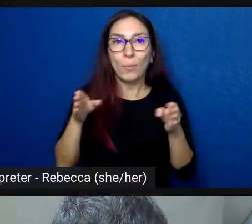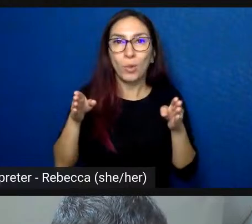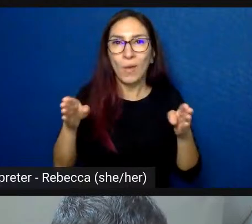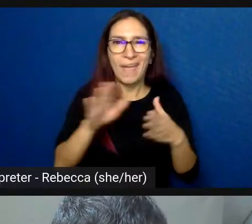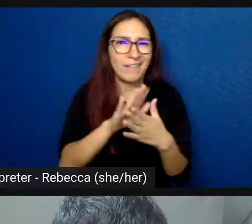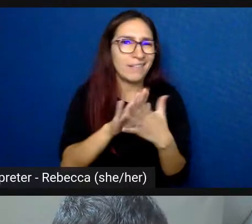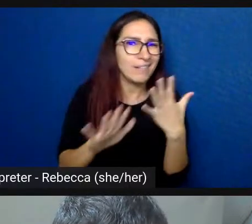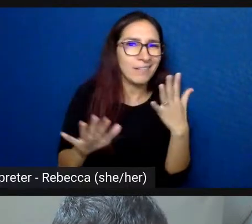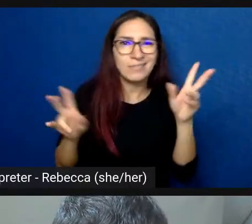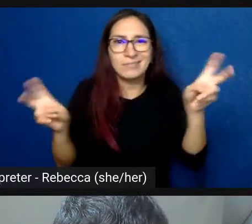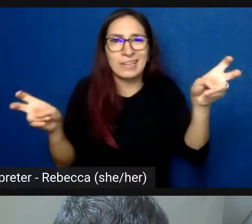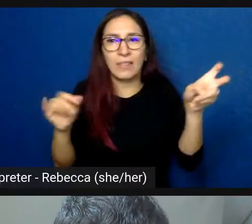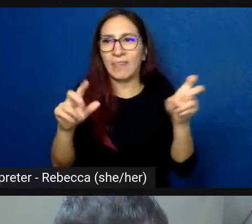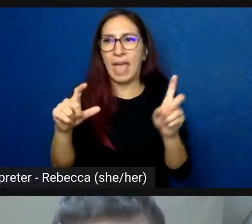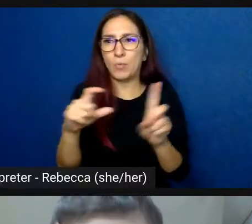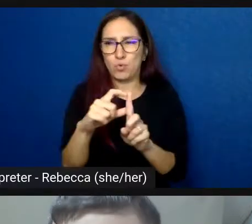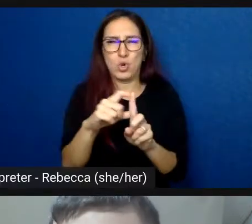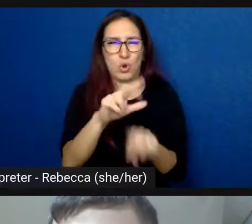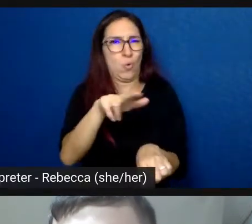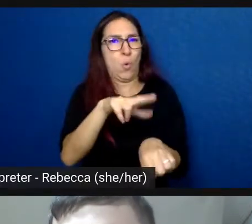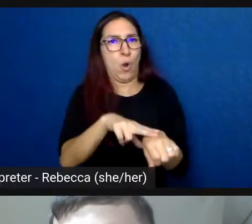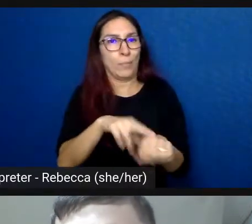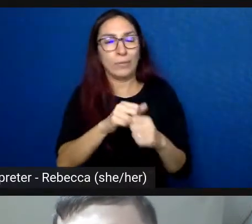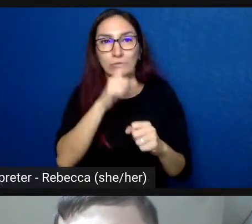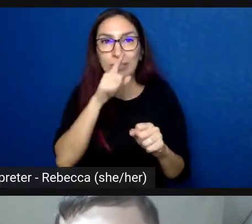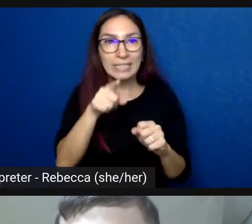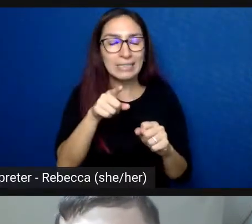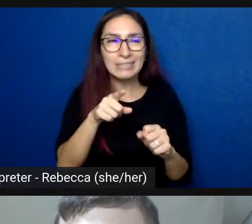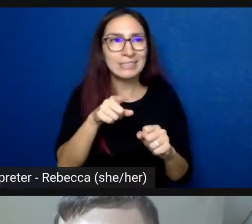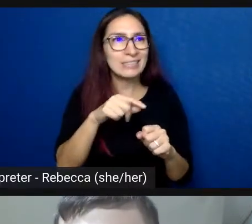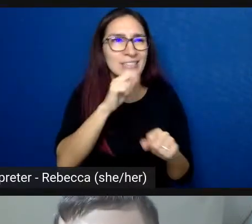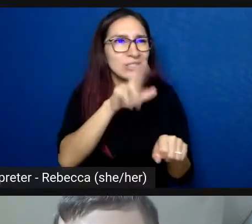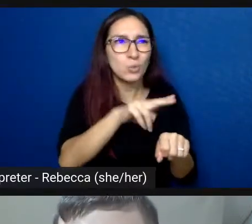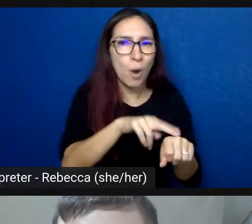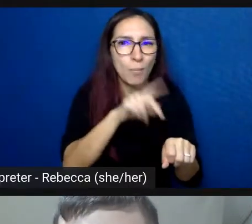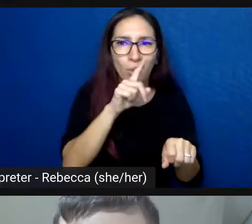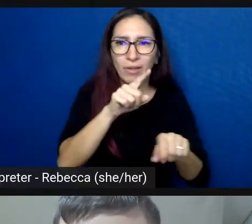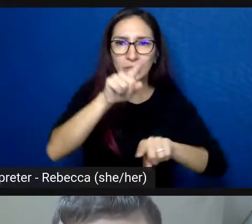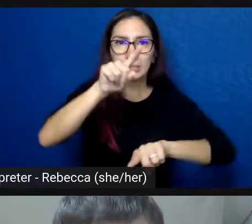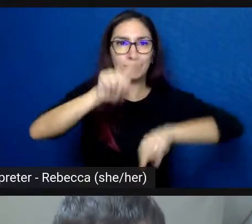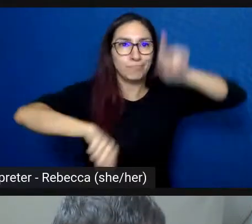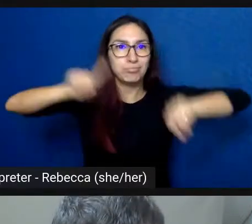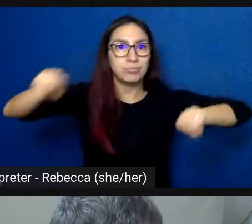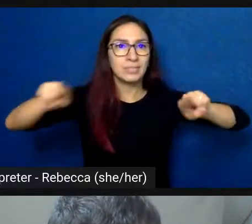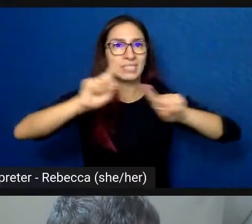think that is the biggest mentality shift that needs to happen. There is not a right way or wrong way or a normal way.